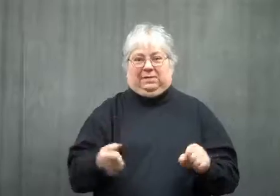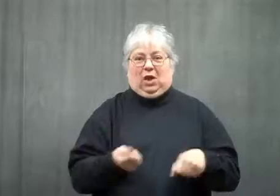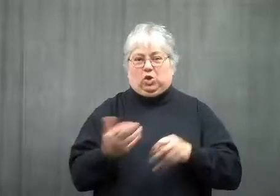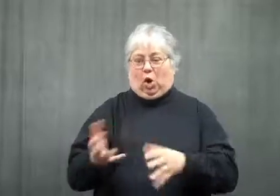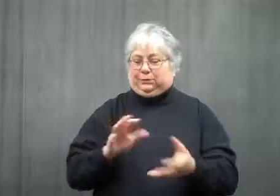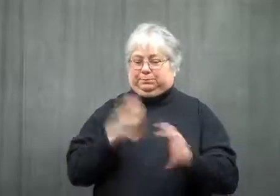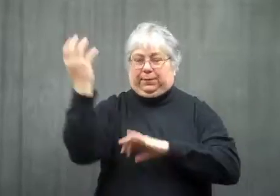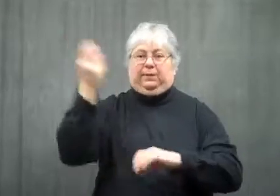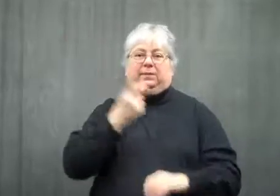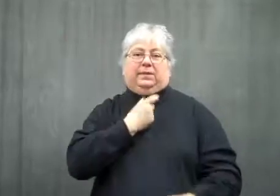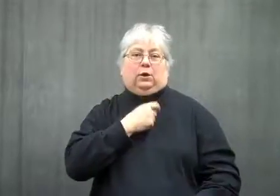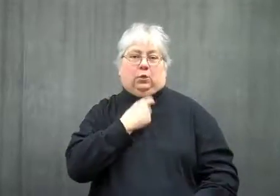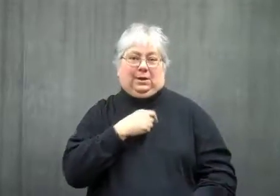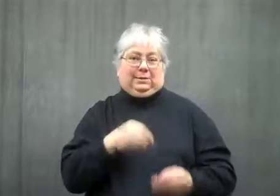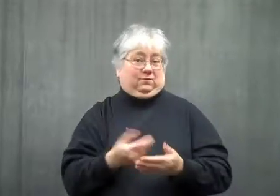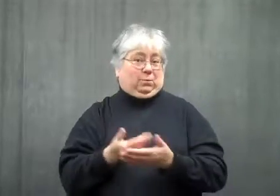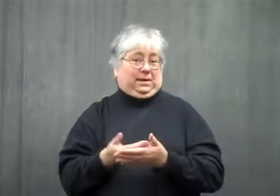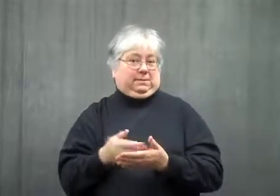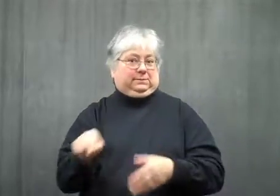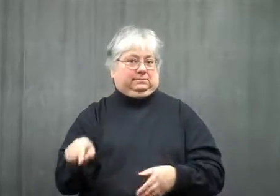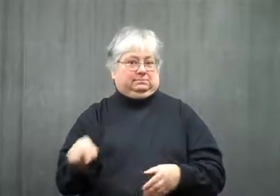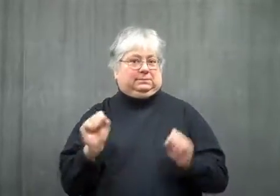They can cause thyroid disorders in babies. Not good.